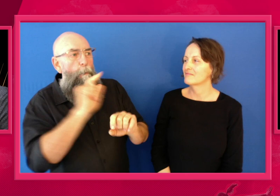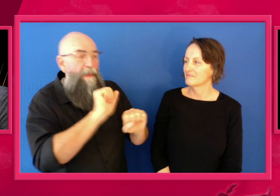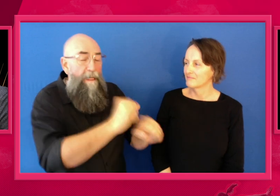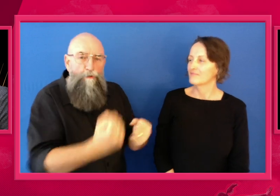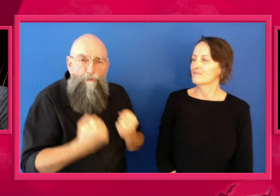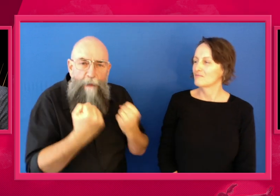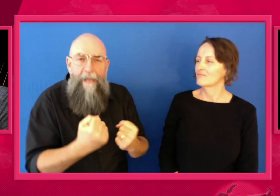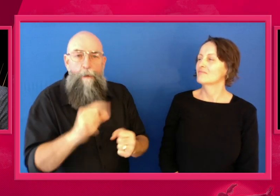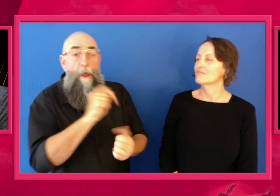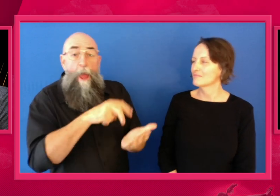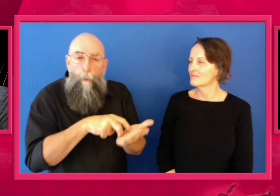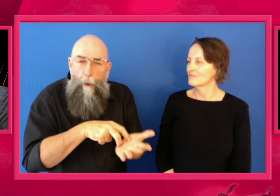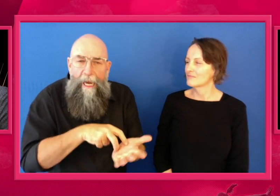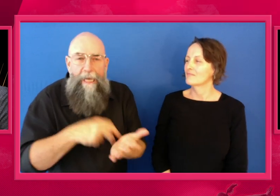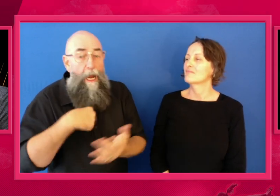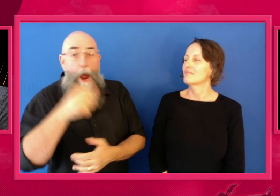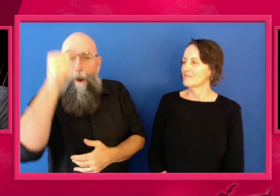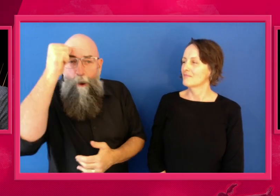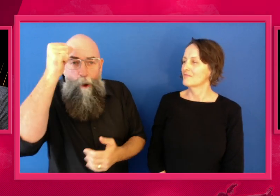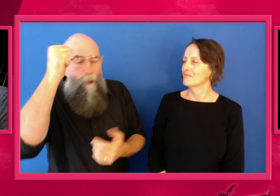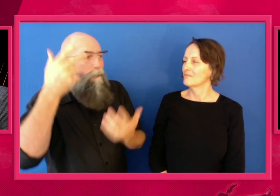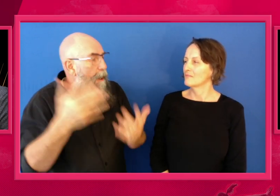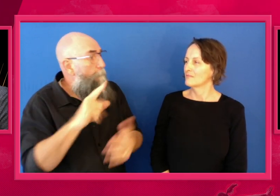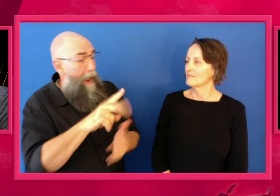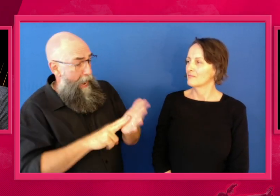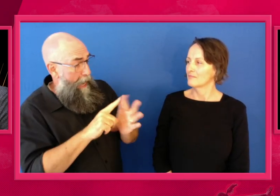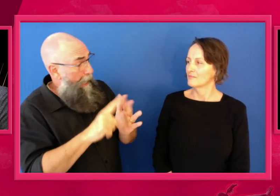are, or you know what their weaknesses are. But Niels I think is going to be a really